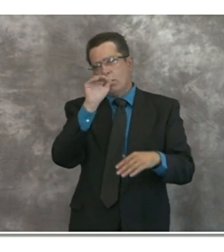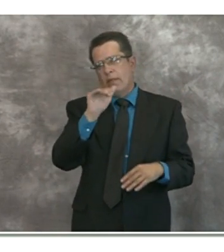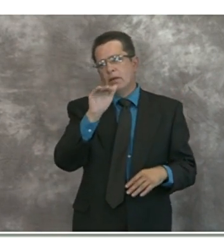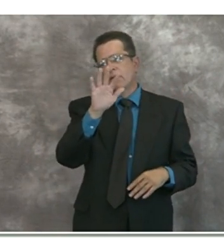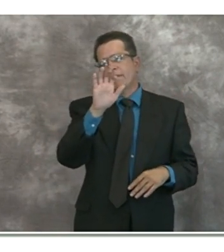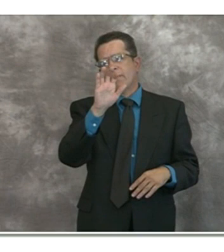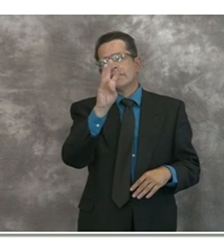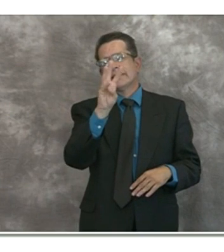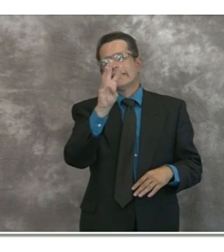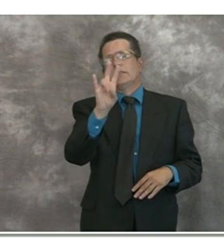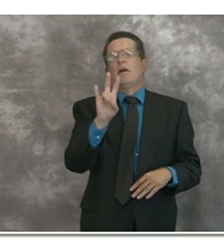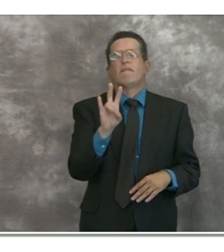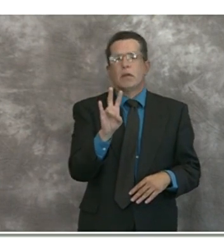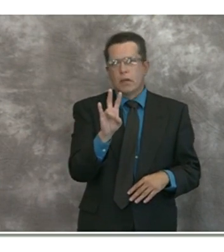AVERAGE. 3,844, BUT OUR